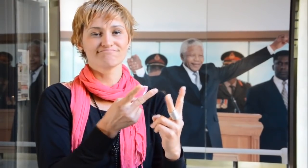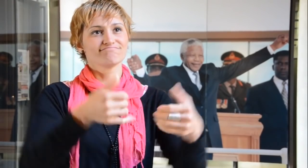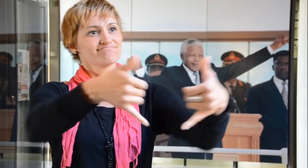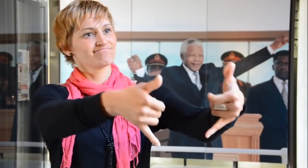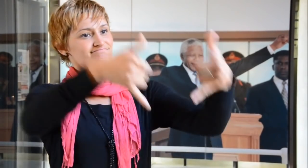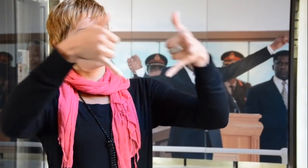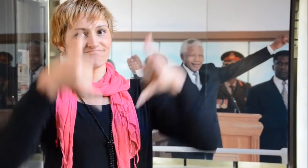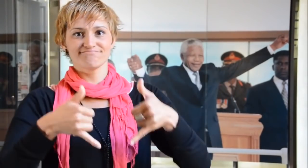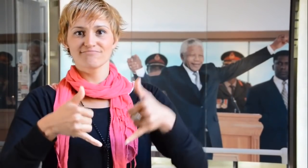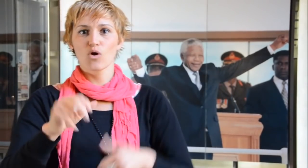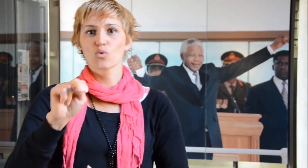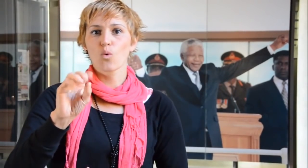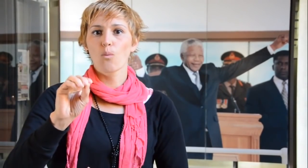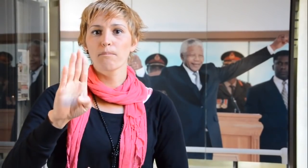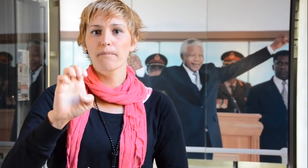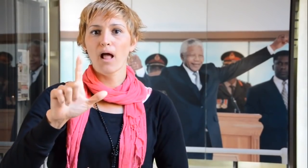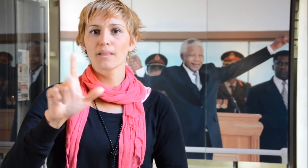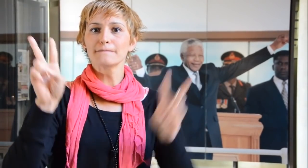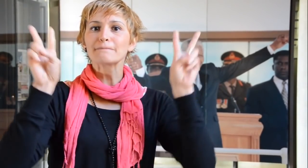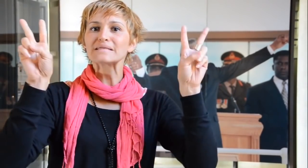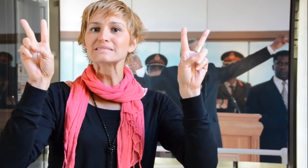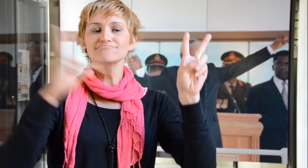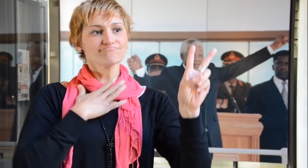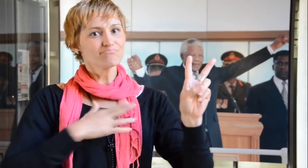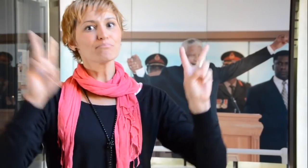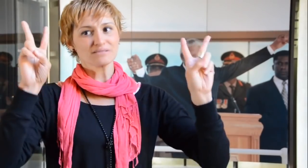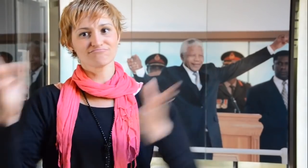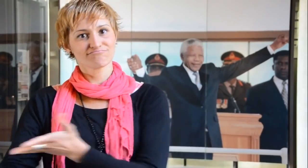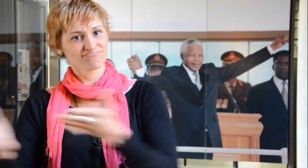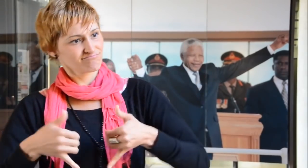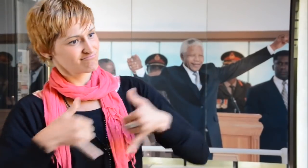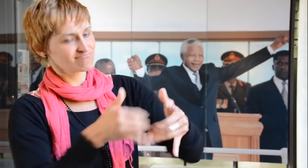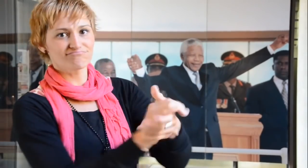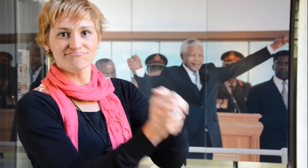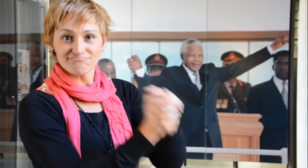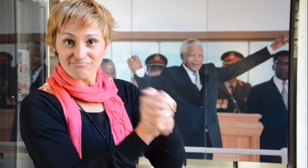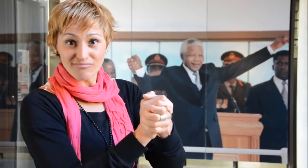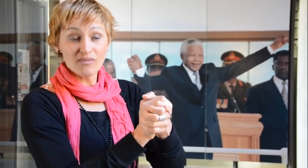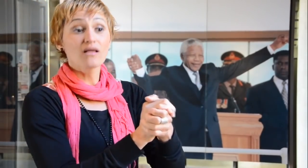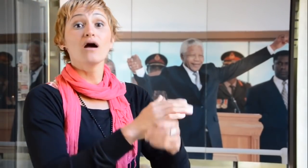de Klerk were awarded the Peace Nobel prize.